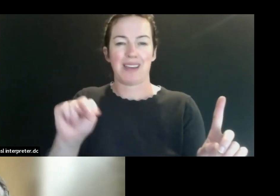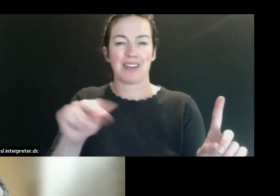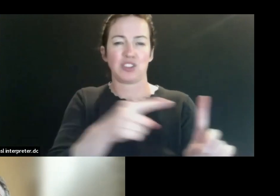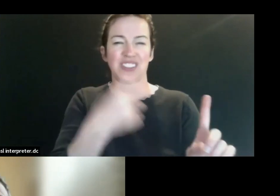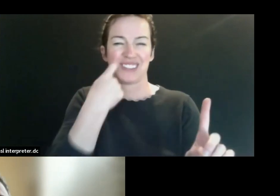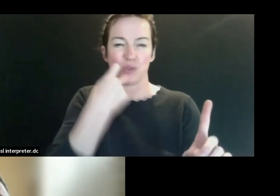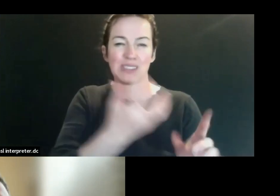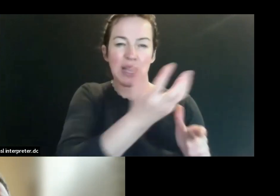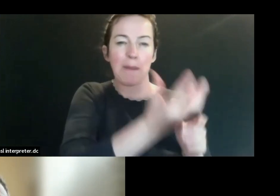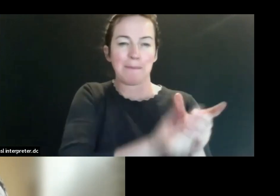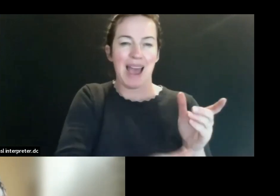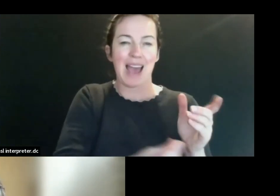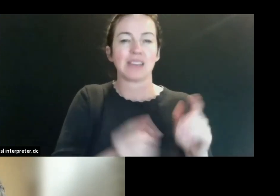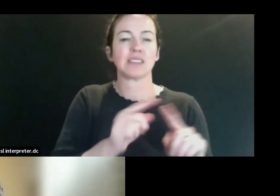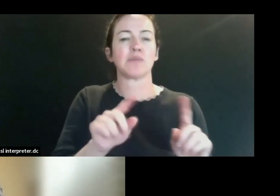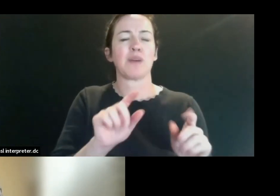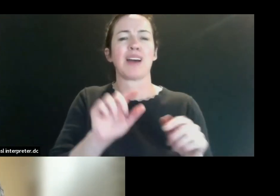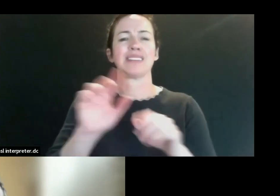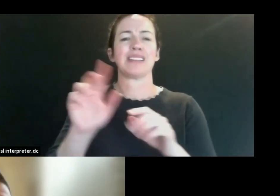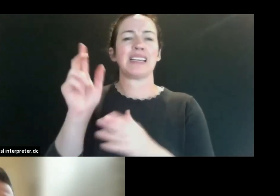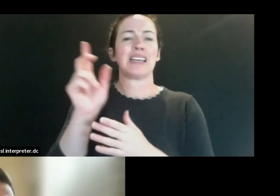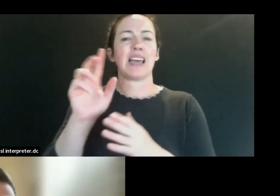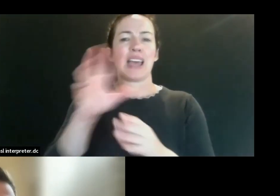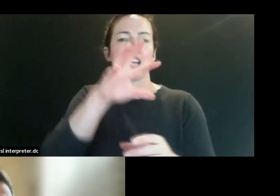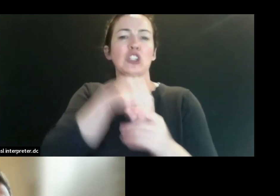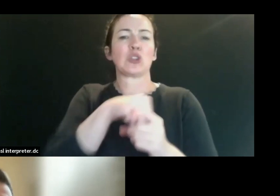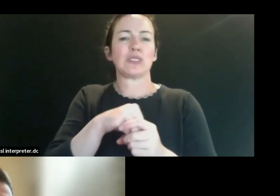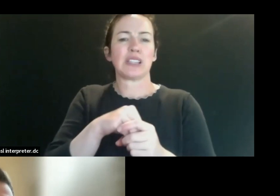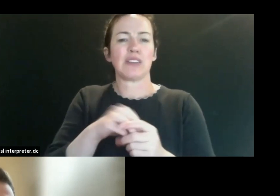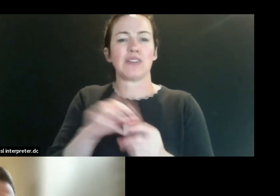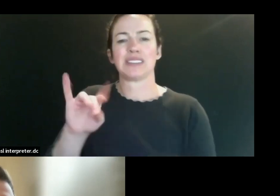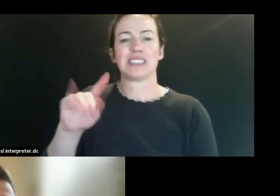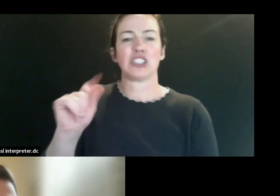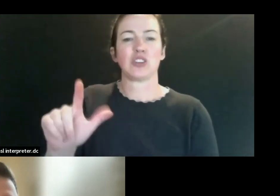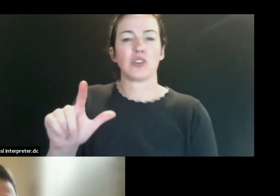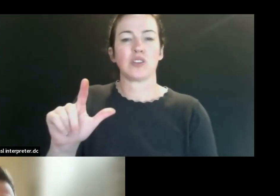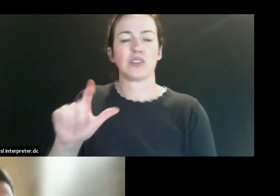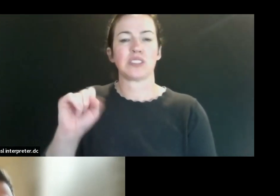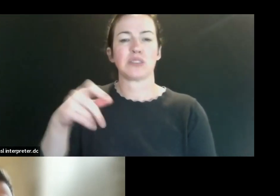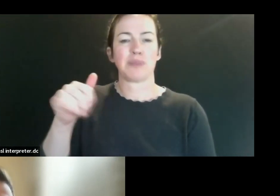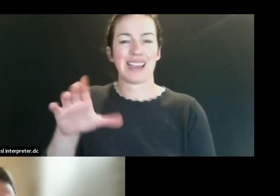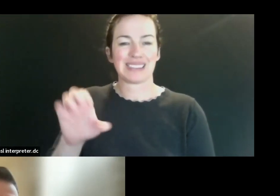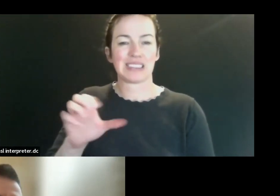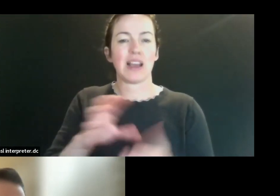of an inclusive digital space I learned from the Crip Camp virtual experiences. I watched